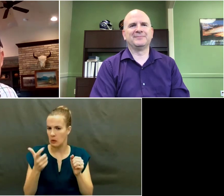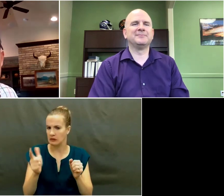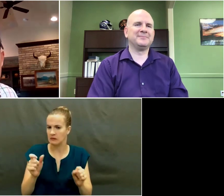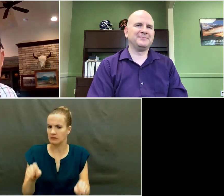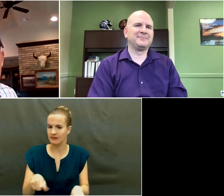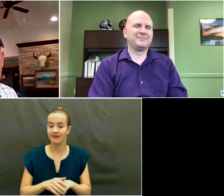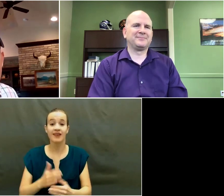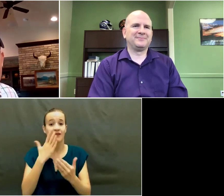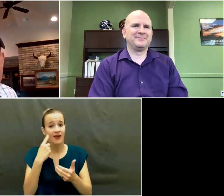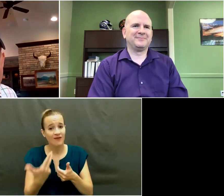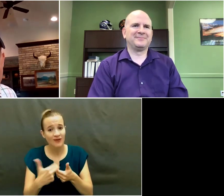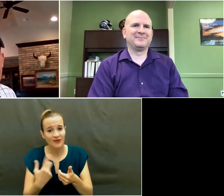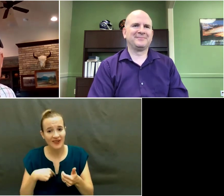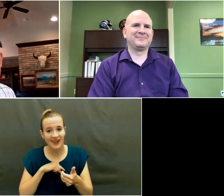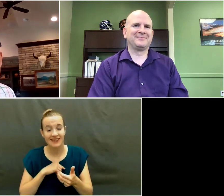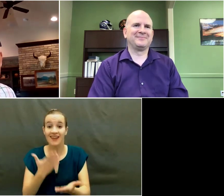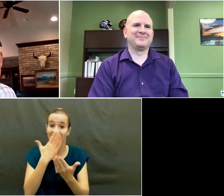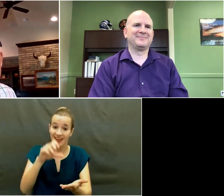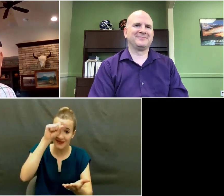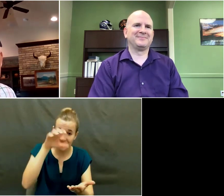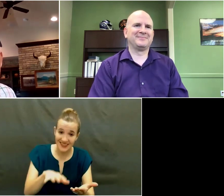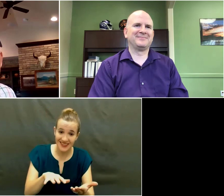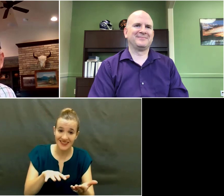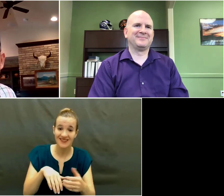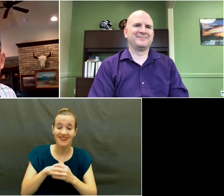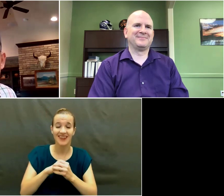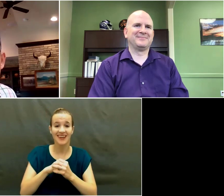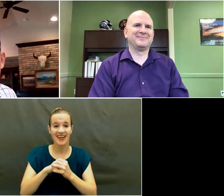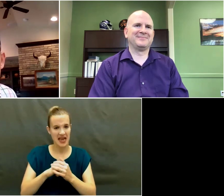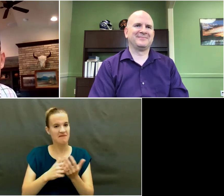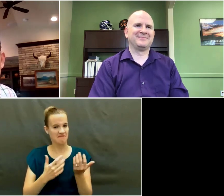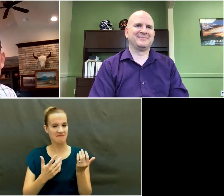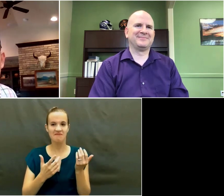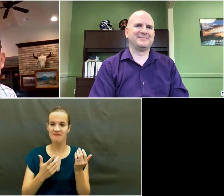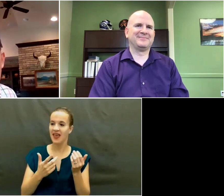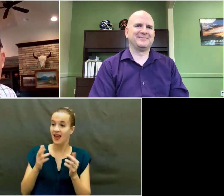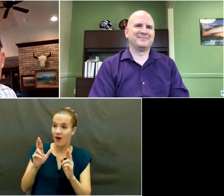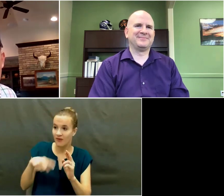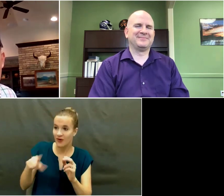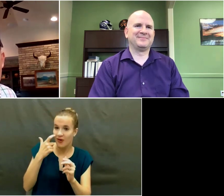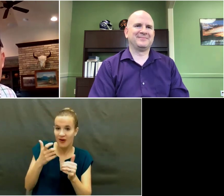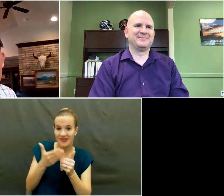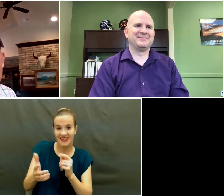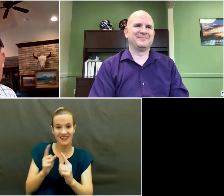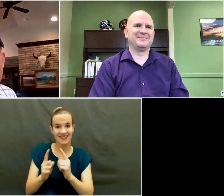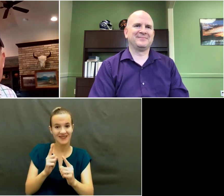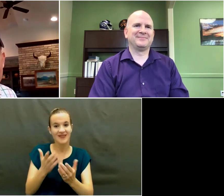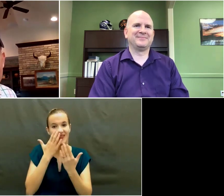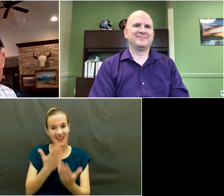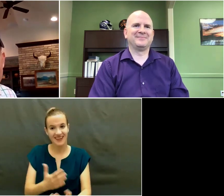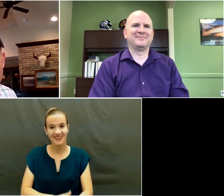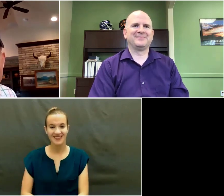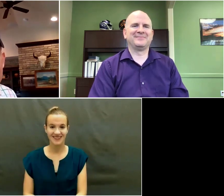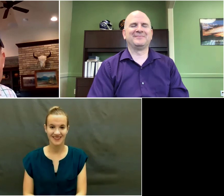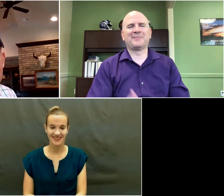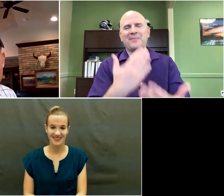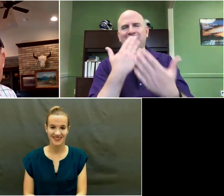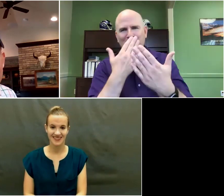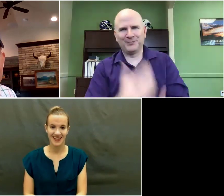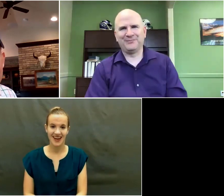Thank you, Steve. And we'll catch all of you on the next interview.